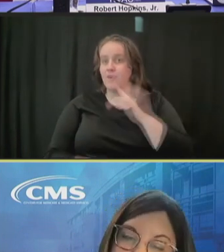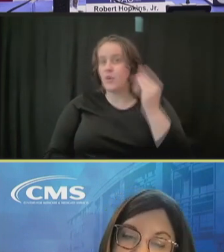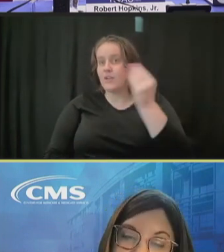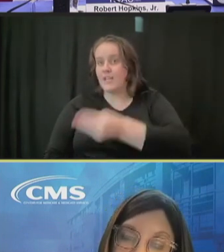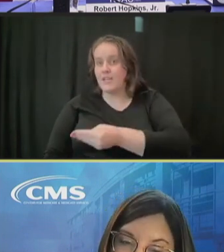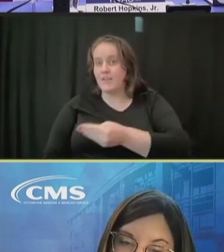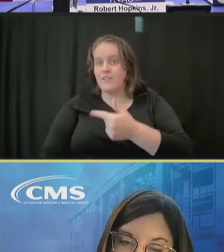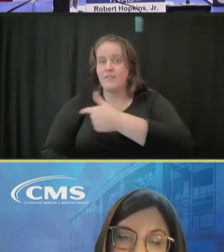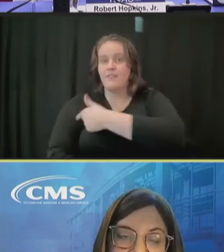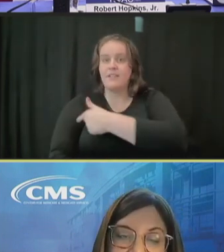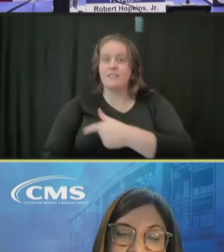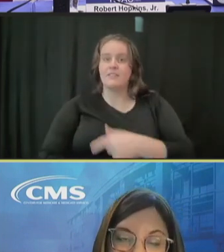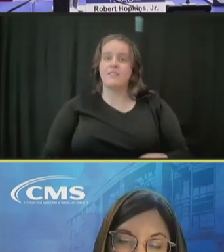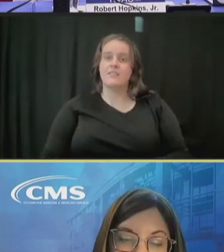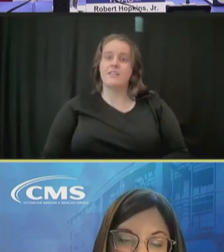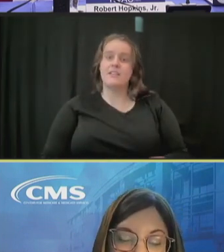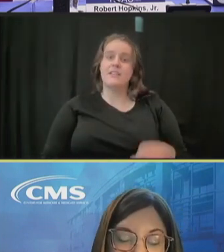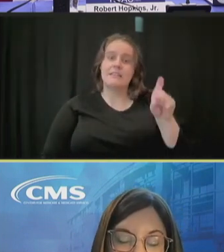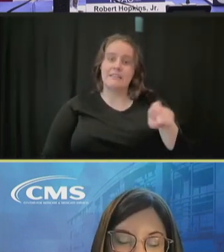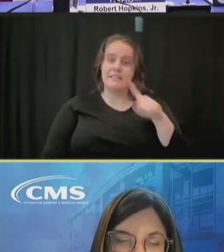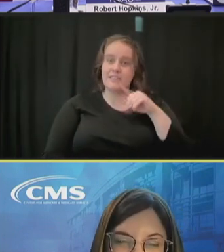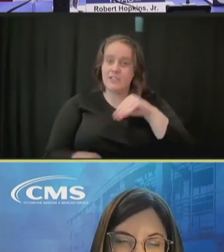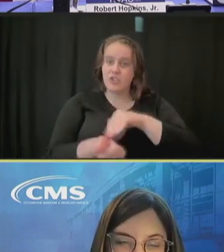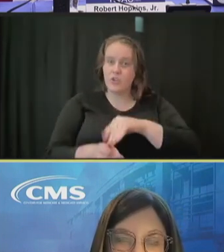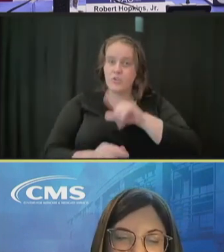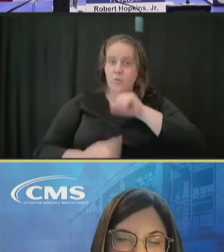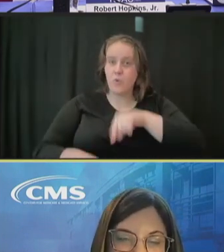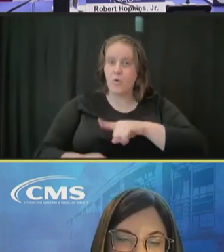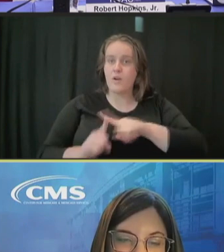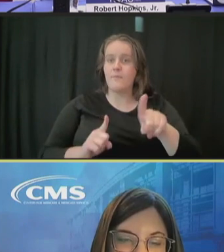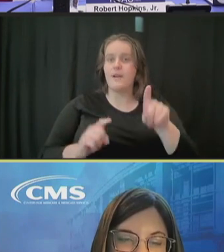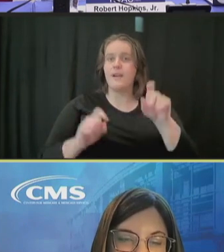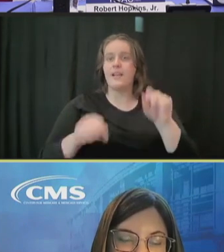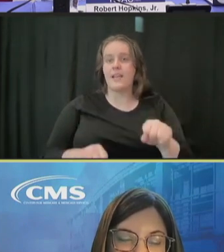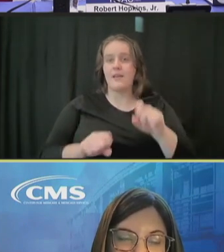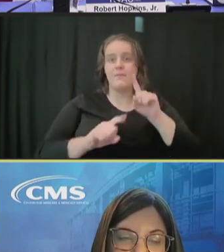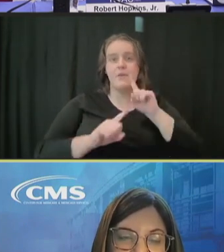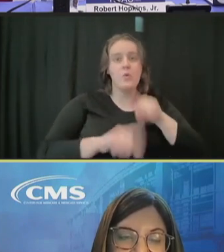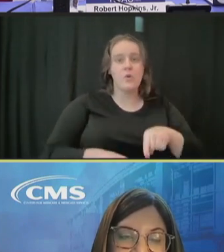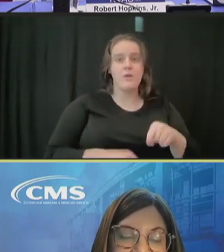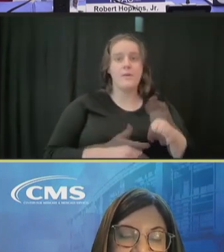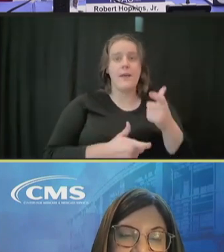physician's order, they can't be roster billed by mass immunizers at this time.